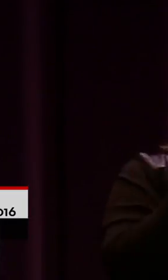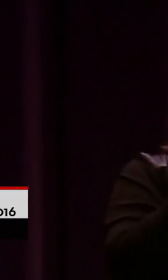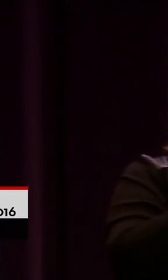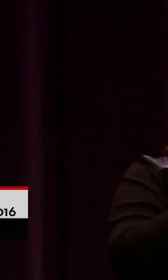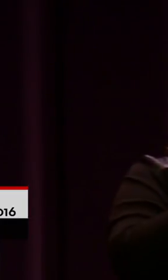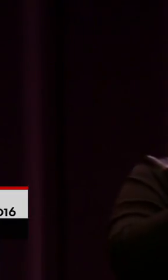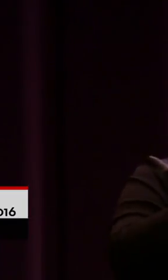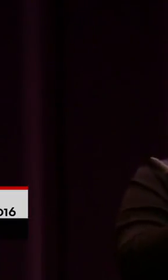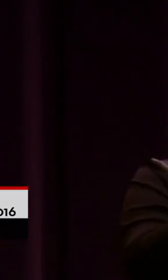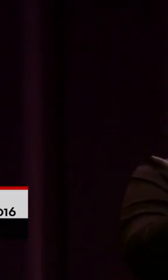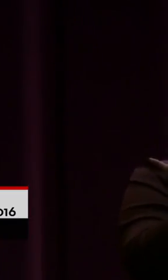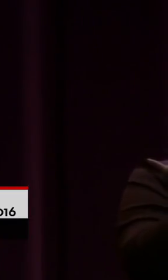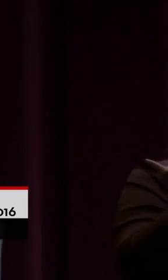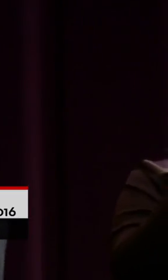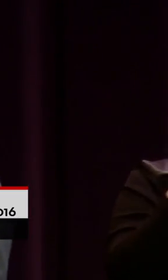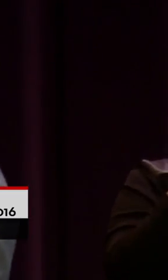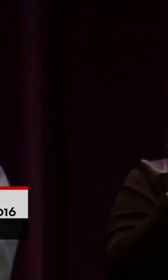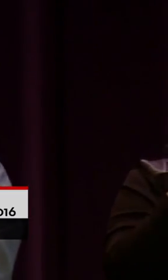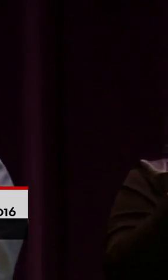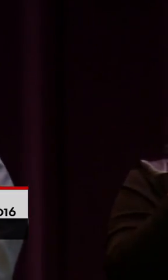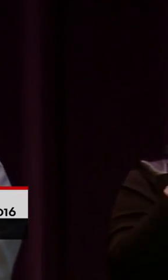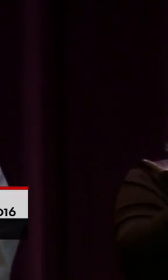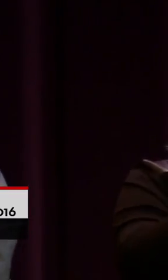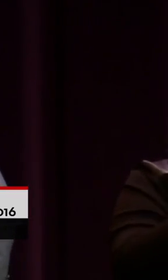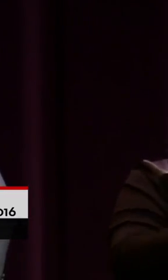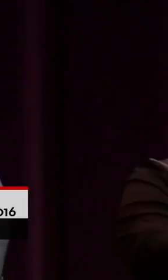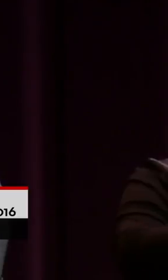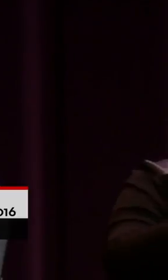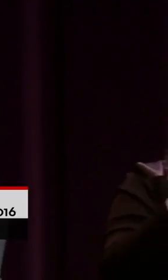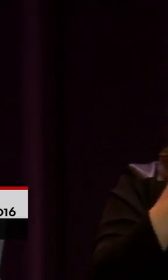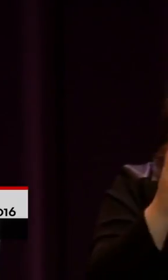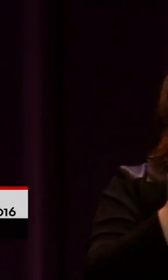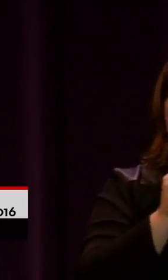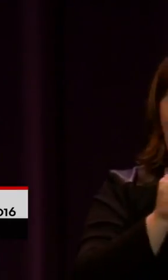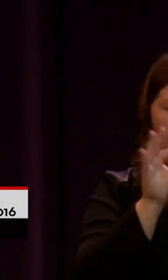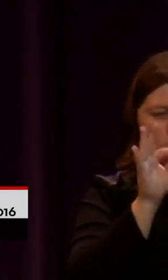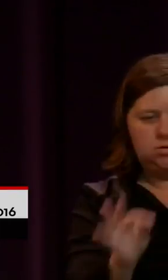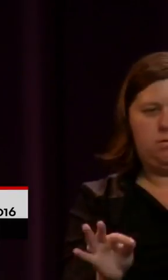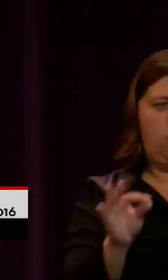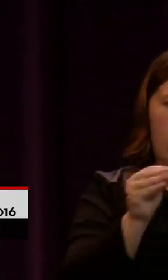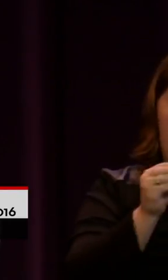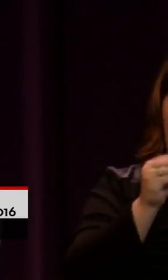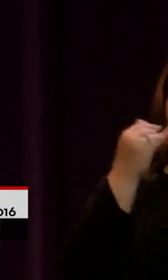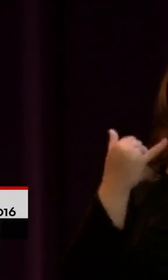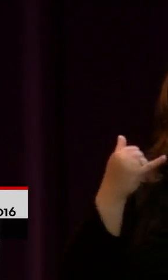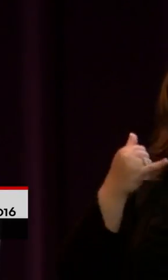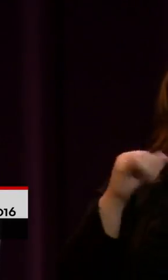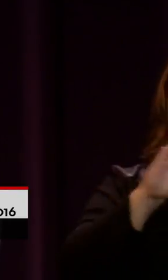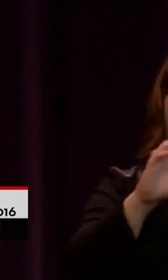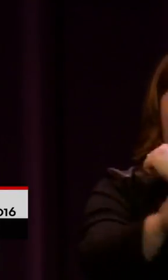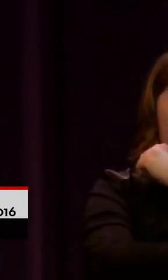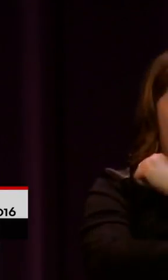SIMPLIFY AND MODERNIZE THE CONSTITUTION. WE WANT TO ESTABLISH THE STRUCTURES NECESSARY FOR GOOD